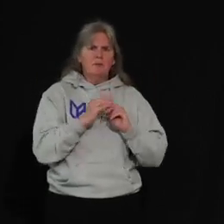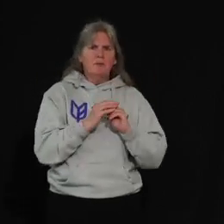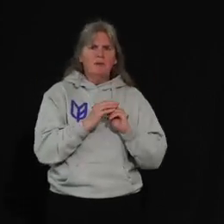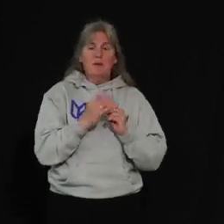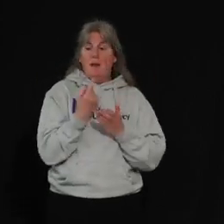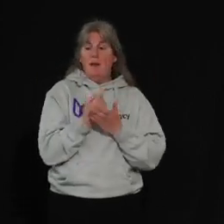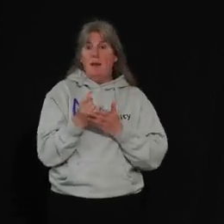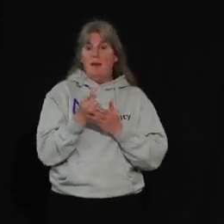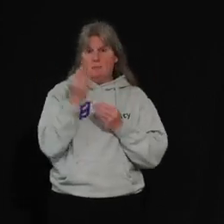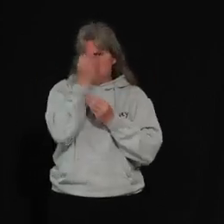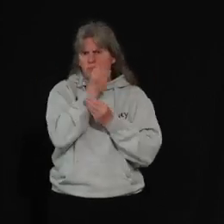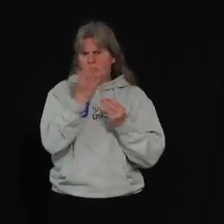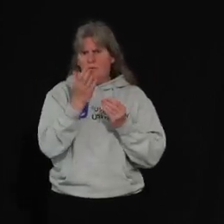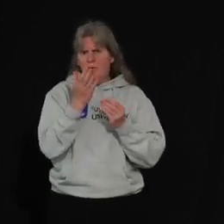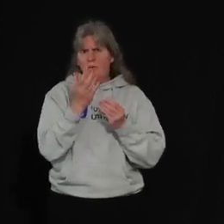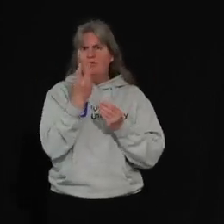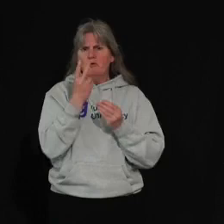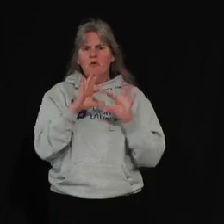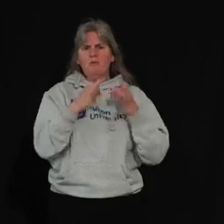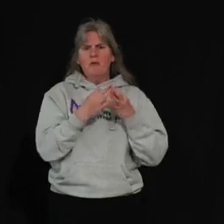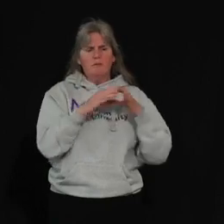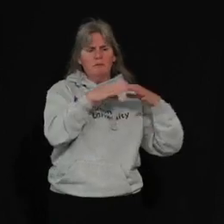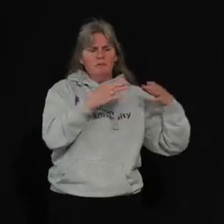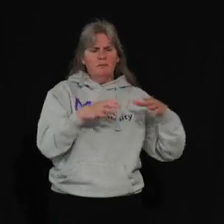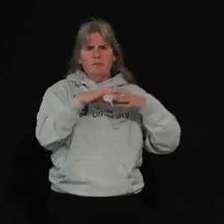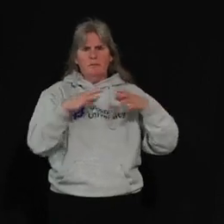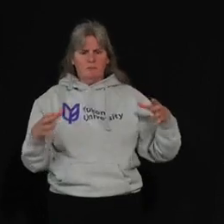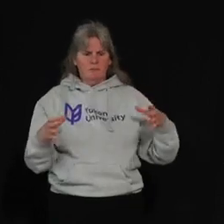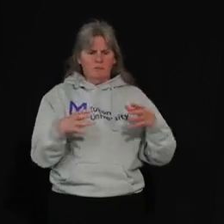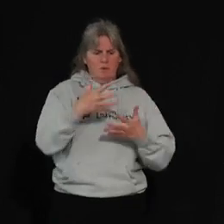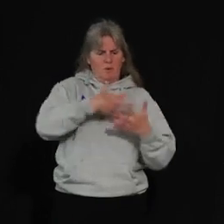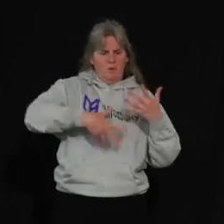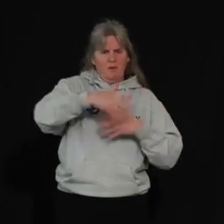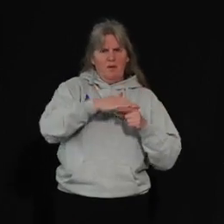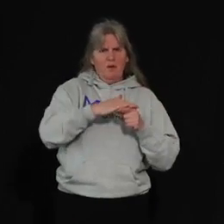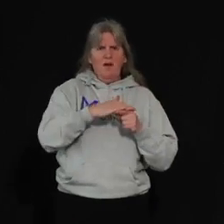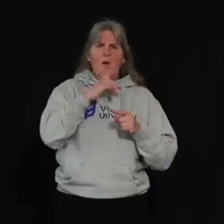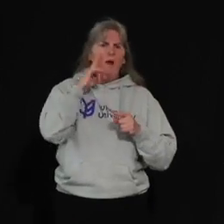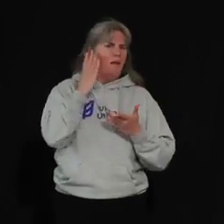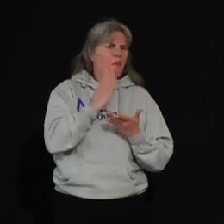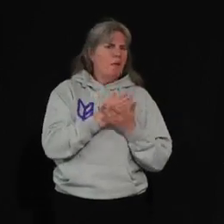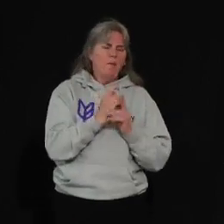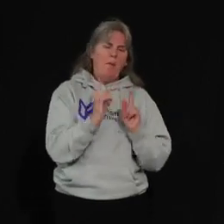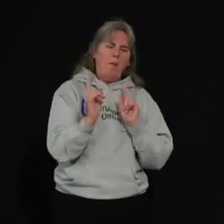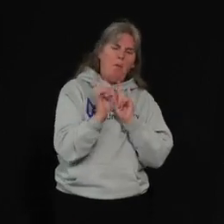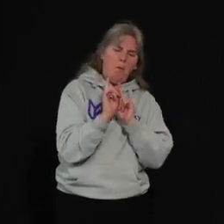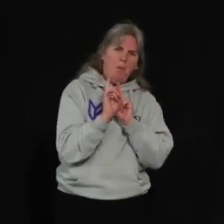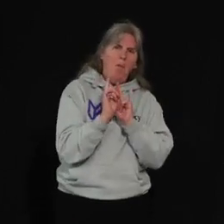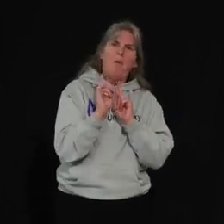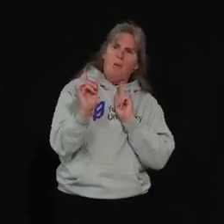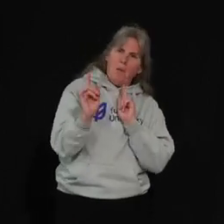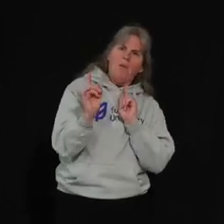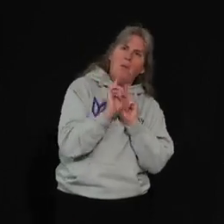two household expansion last week so families could join with another family and not have to physically distance themselves